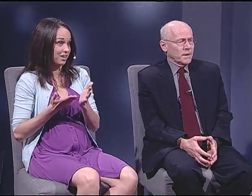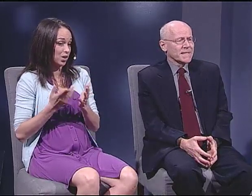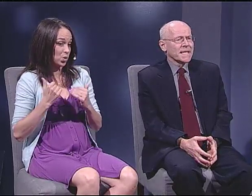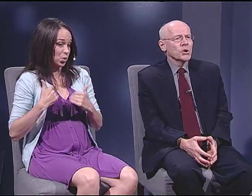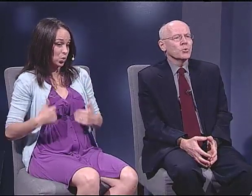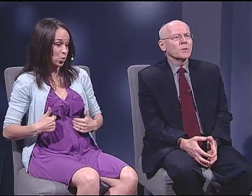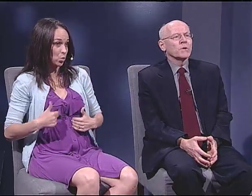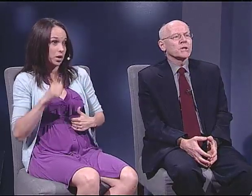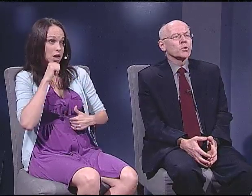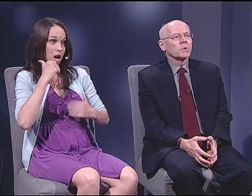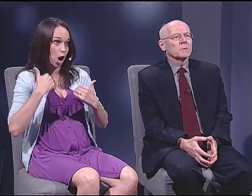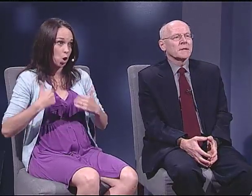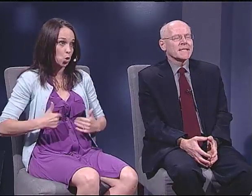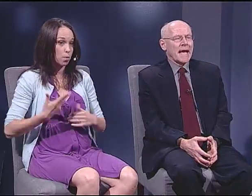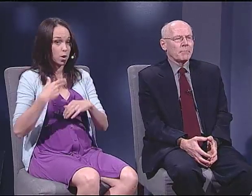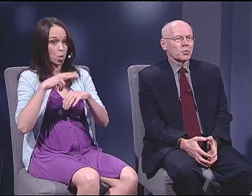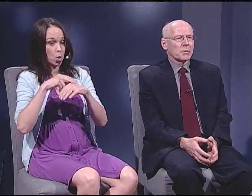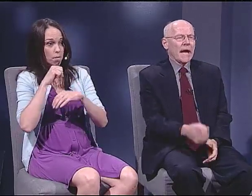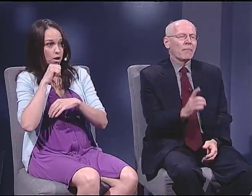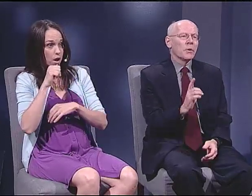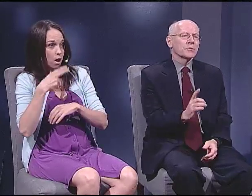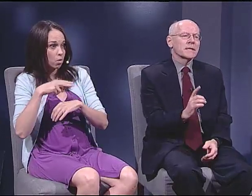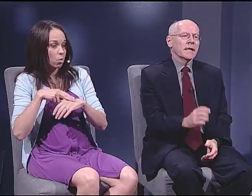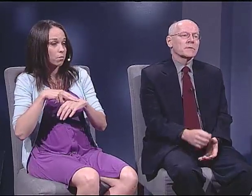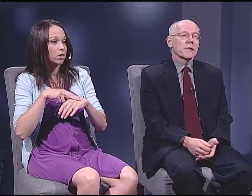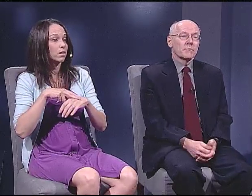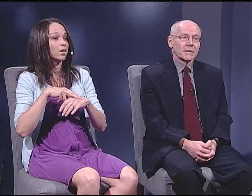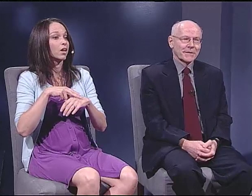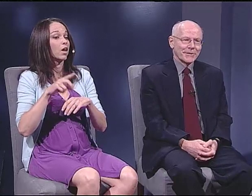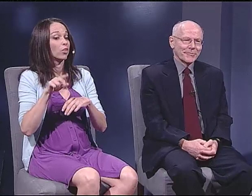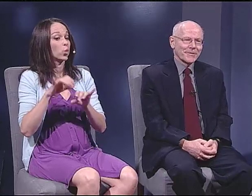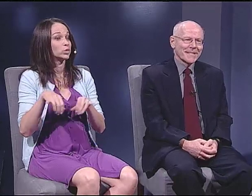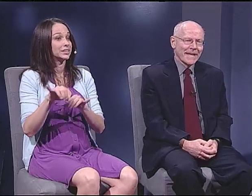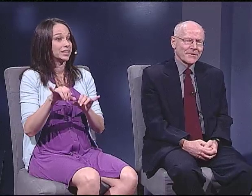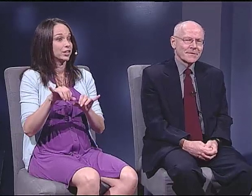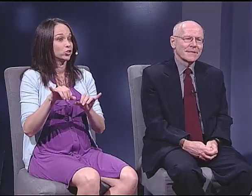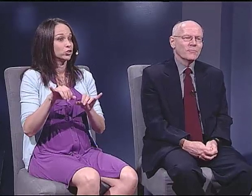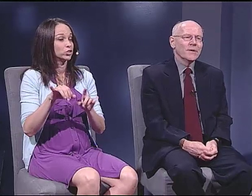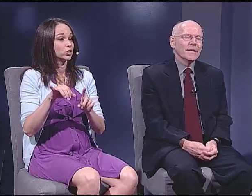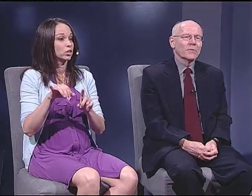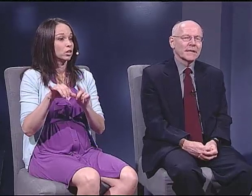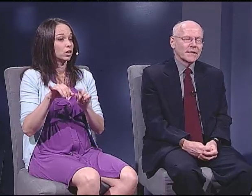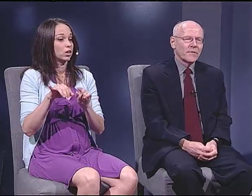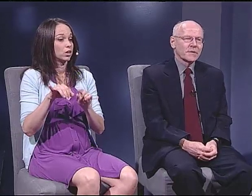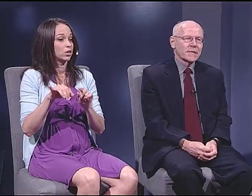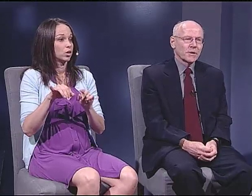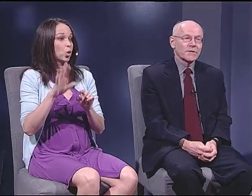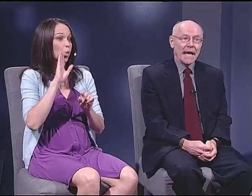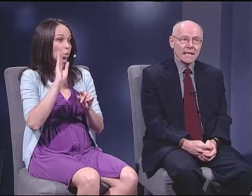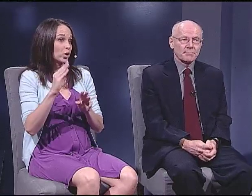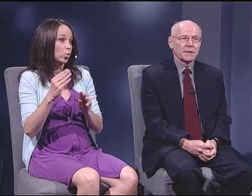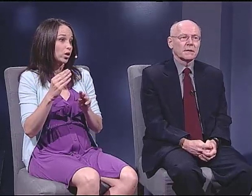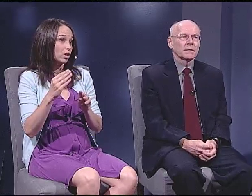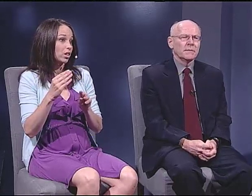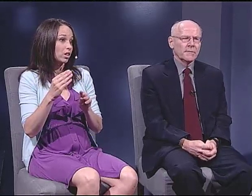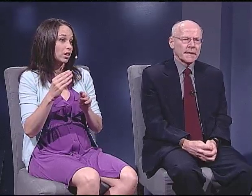what is inhuman, what is normal, what is abnormal, and those standards, I would argue, are standards that we will give ourselves as a political community.